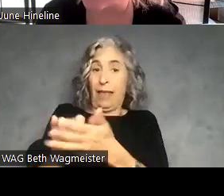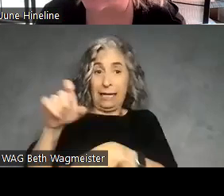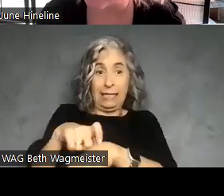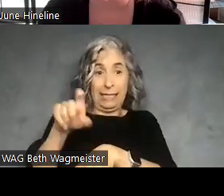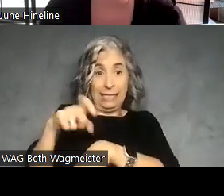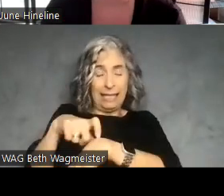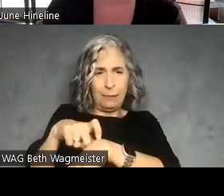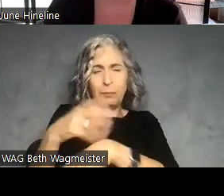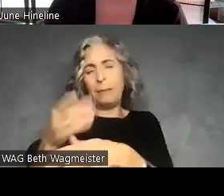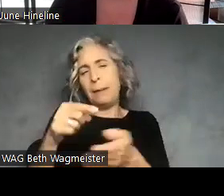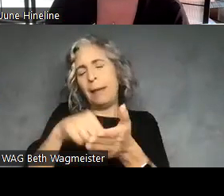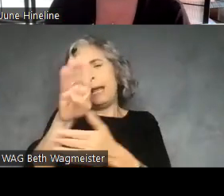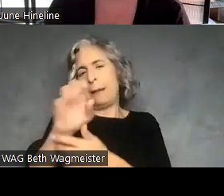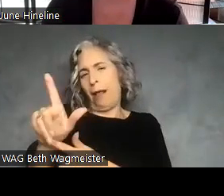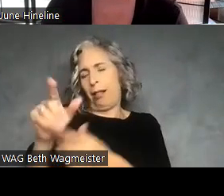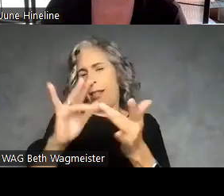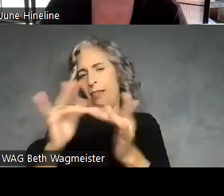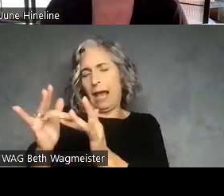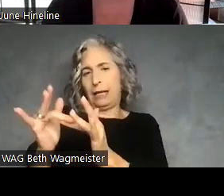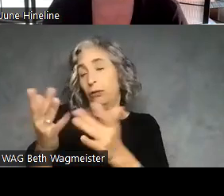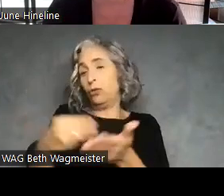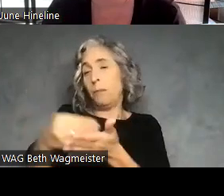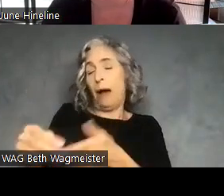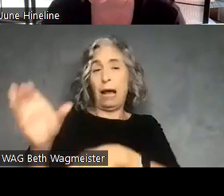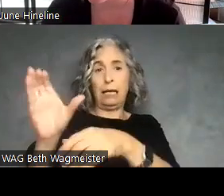the page. Or understanding the page's layout, especially if the page changes